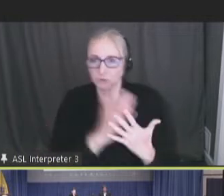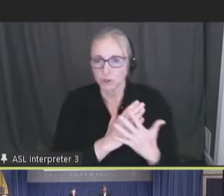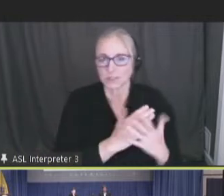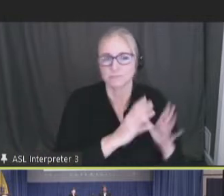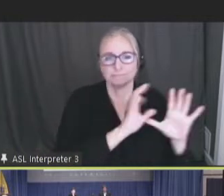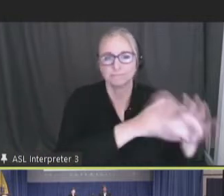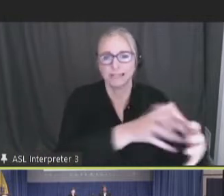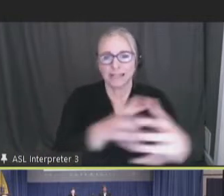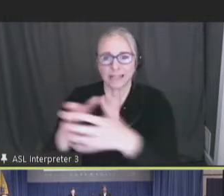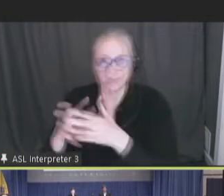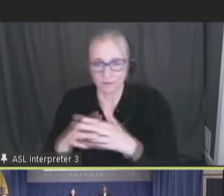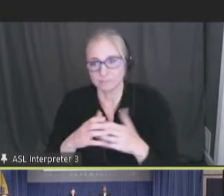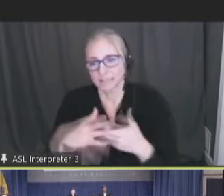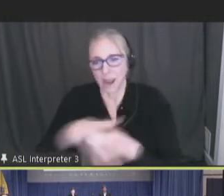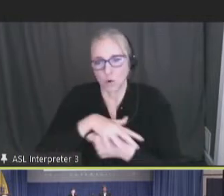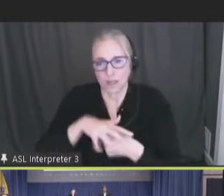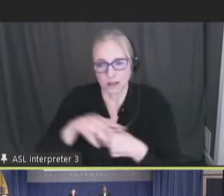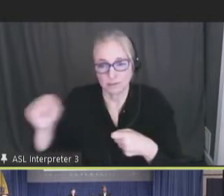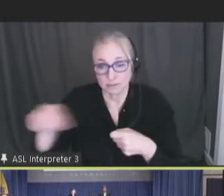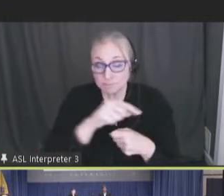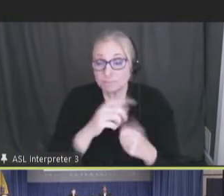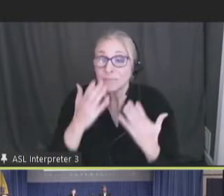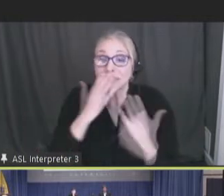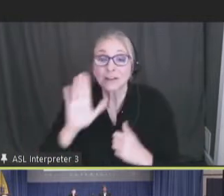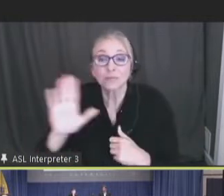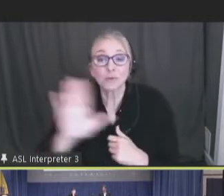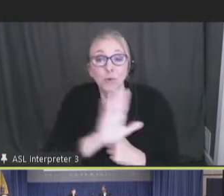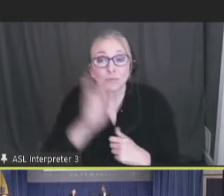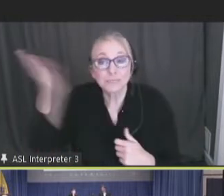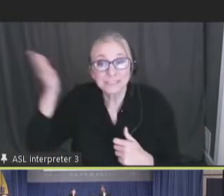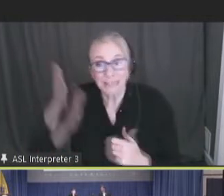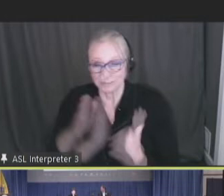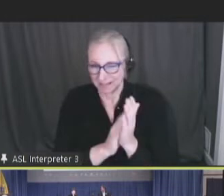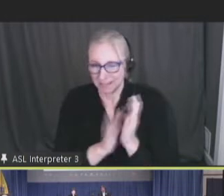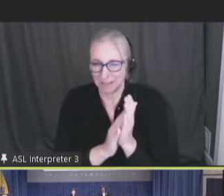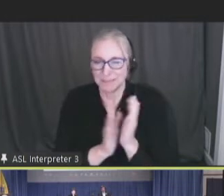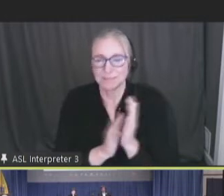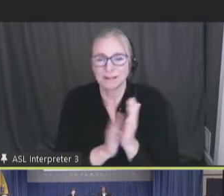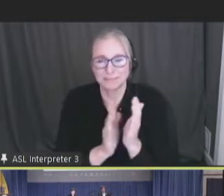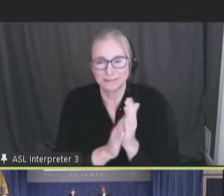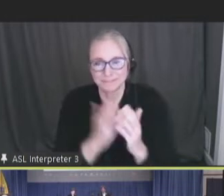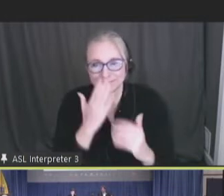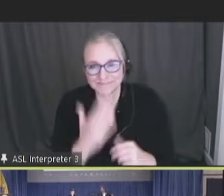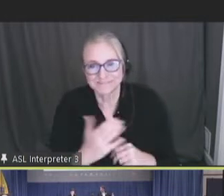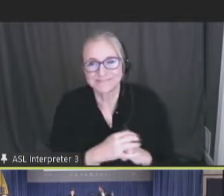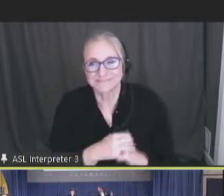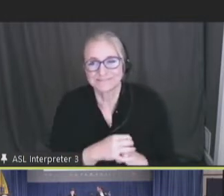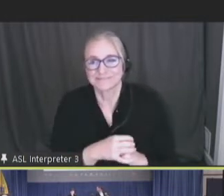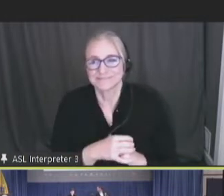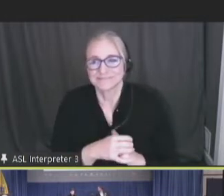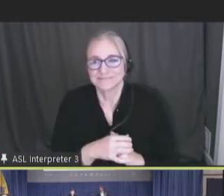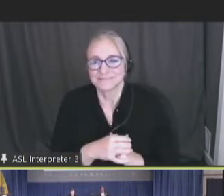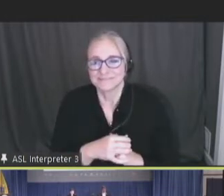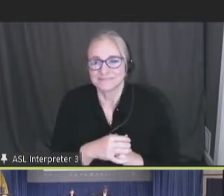Robert Hopkins: Well, thank you all for your presentation. Miranda Baxa: Thank you.